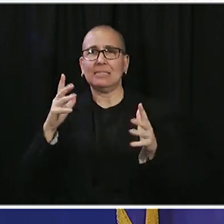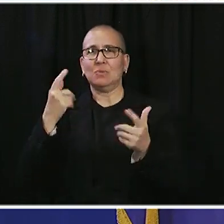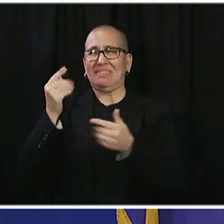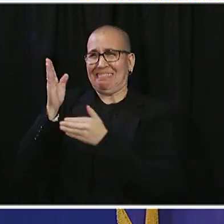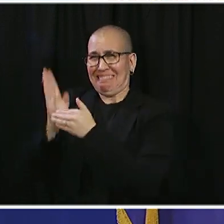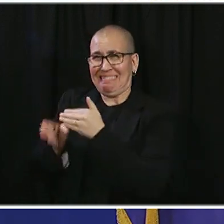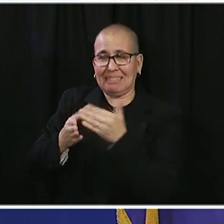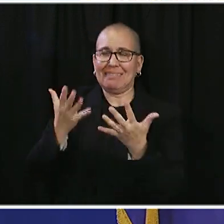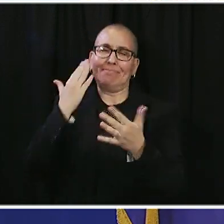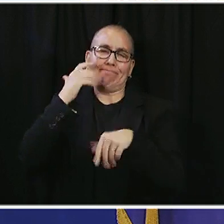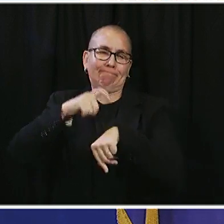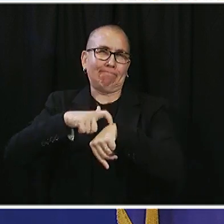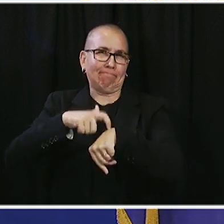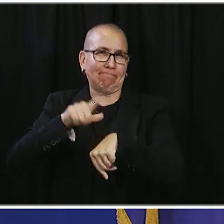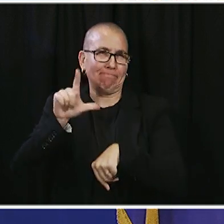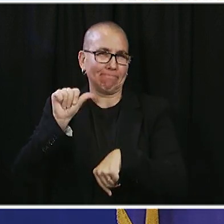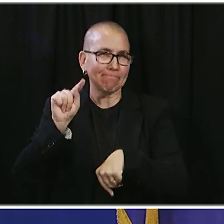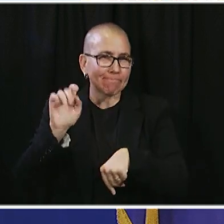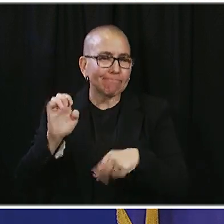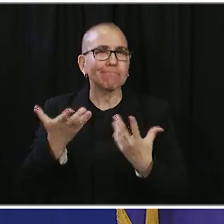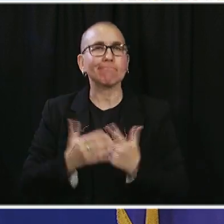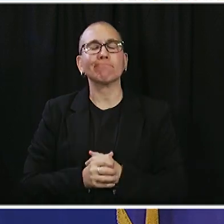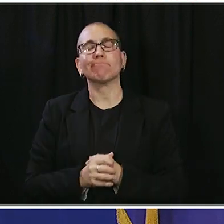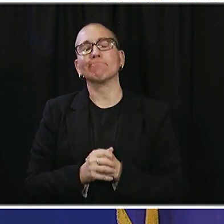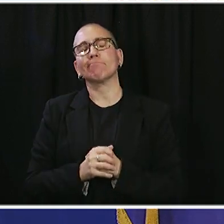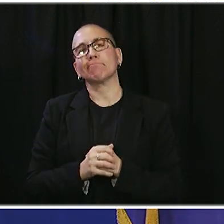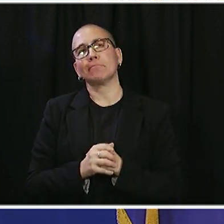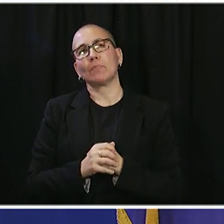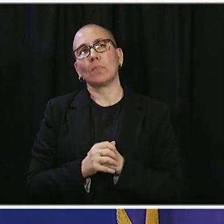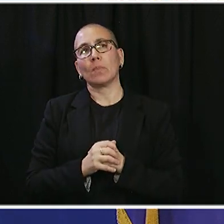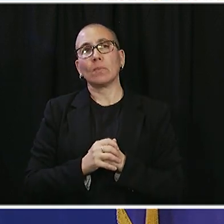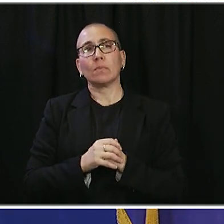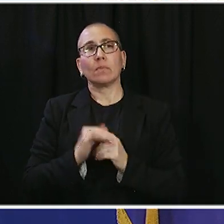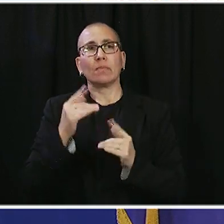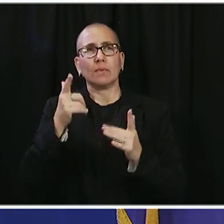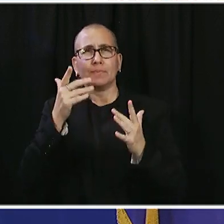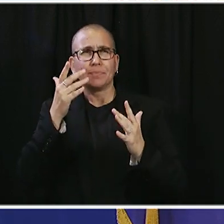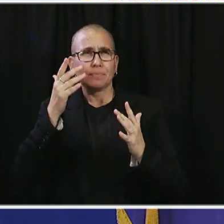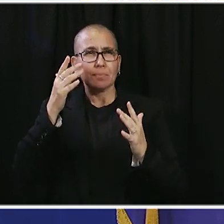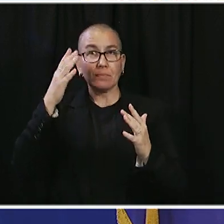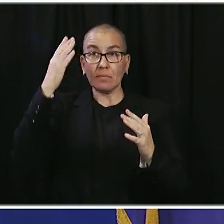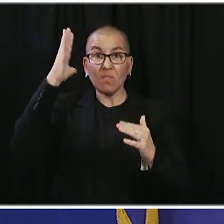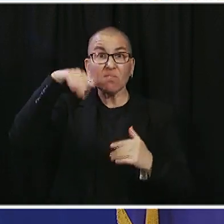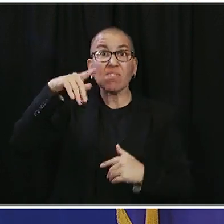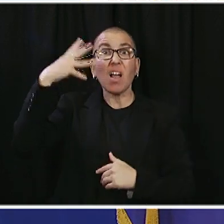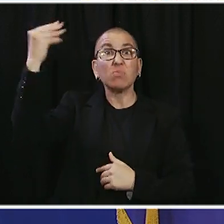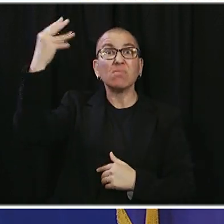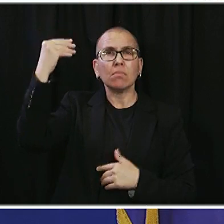WE HAD A LOT OF CALLS AND WE'RE FINALIZING SOME THINGS SO WE'RE A LITTLE BIT LATER. TO THOSE OF YOU LISTENING, I